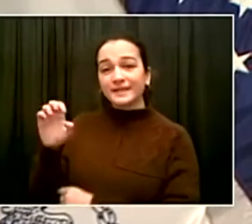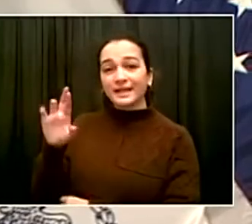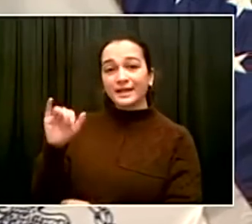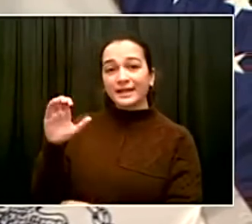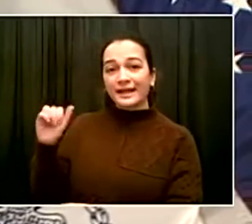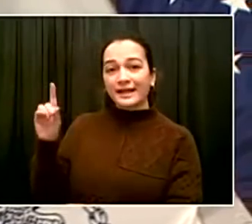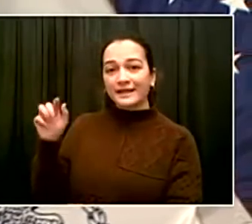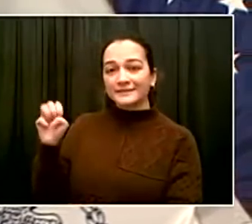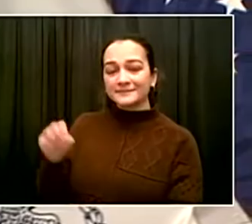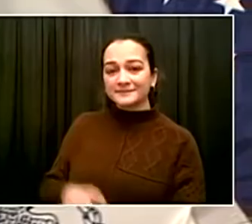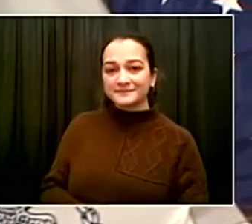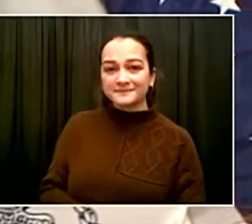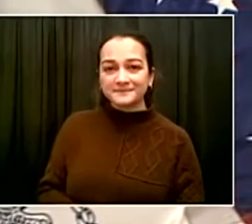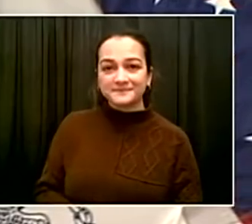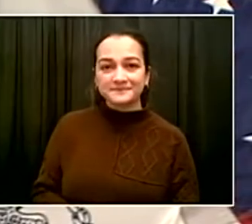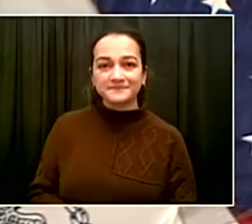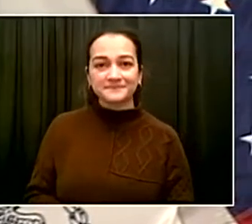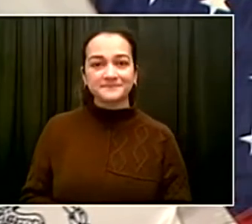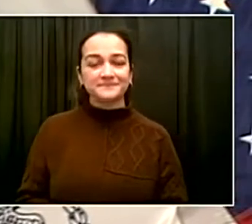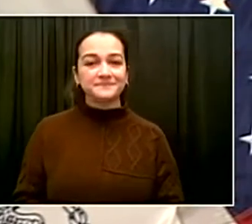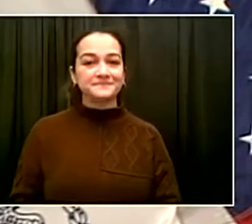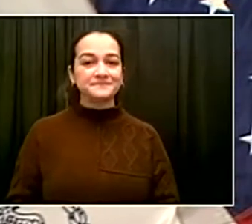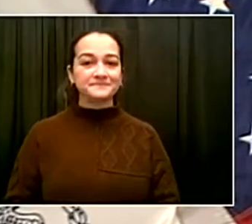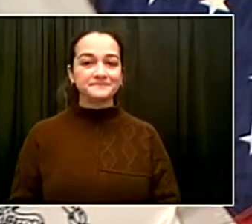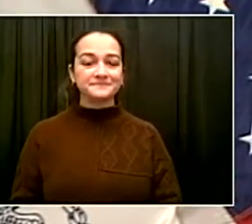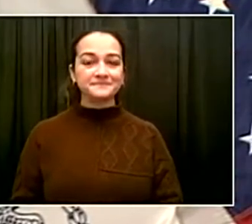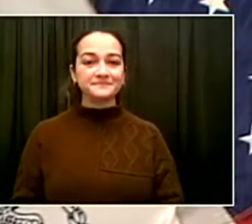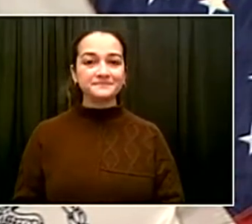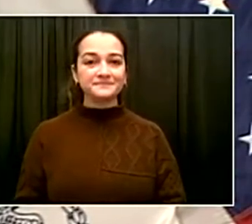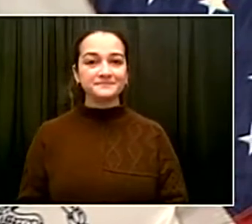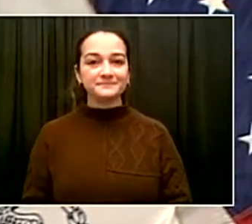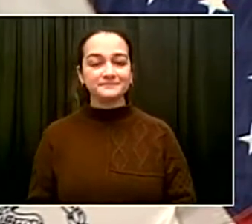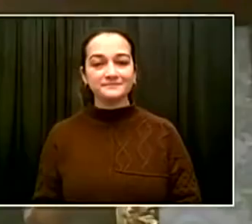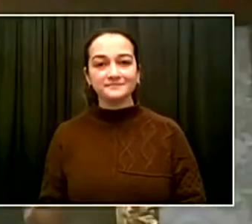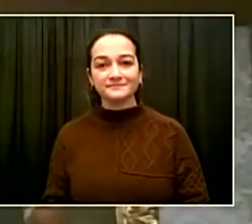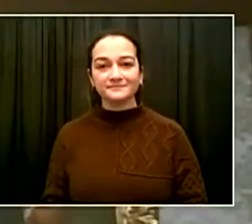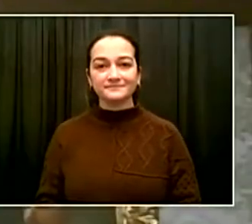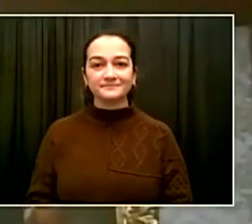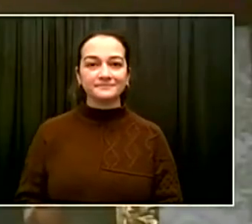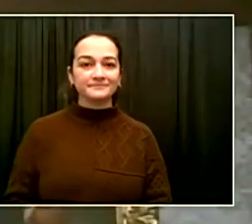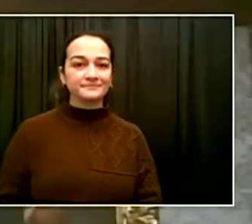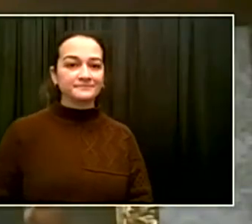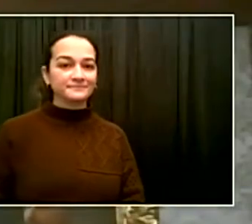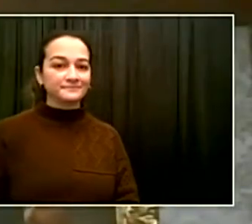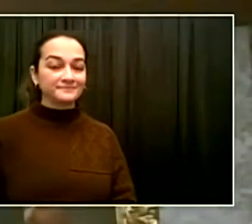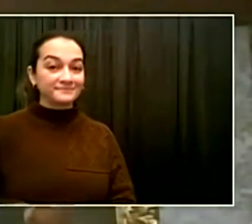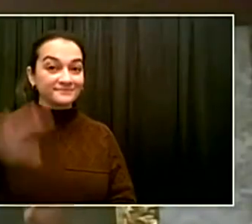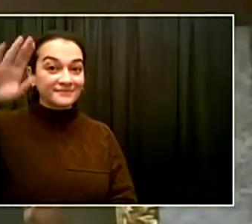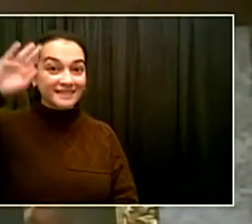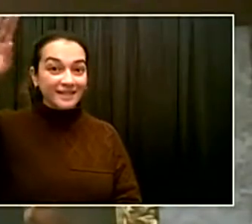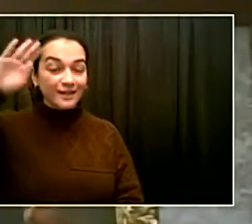AND COOPERATION MEANS. THE MAYOR ELECT IS JOINING US TODAY TO AMPLIFY TO ALL NEW YORKERS WHAT WE NEED TO DO TO GET THROUGH THIS.